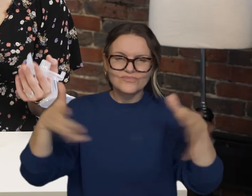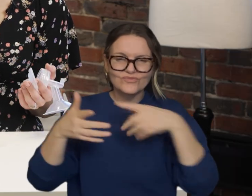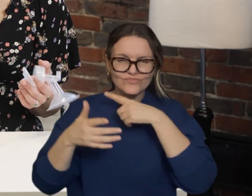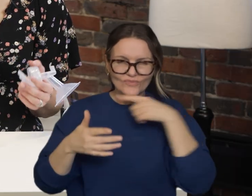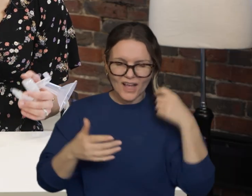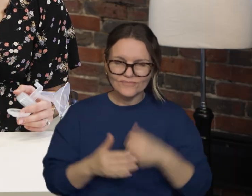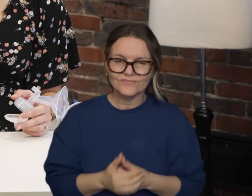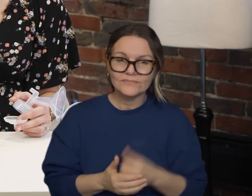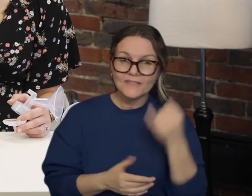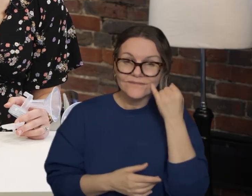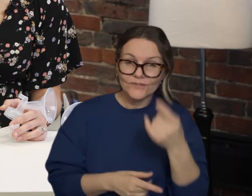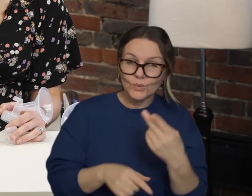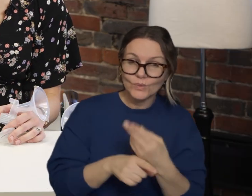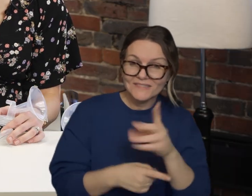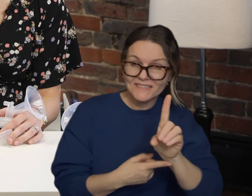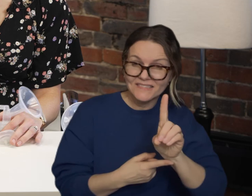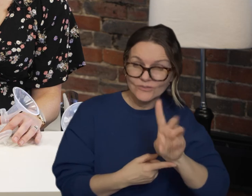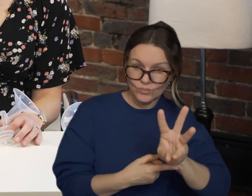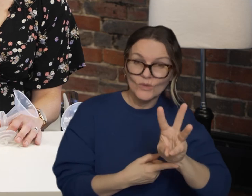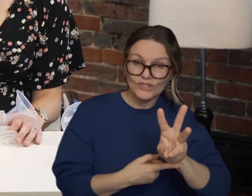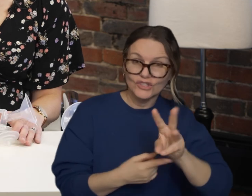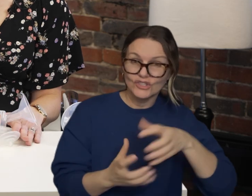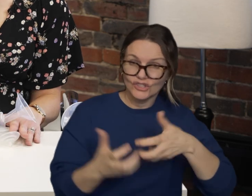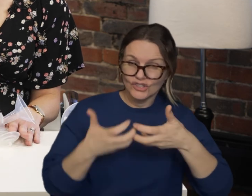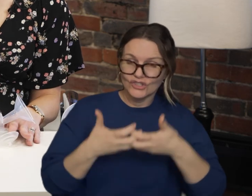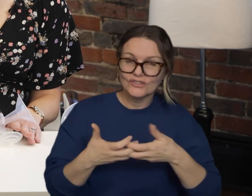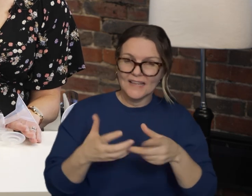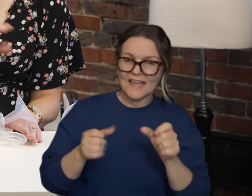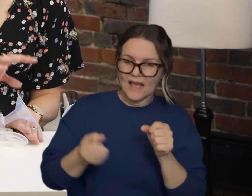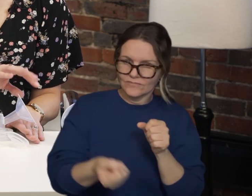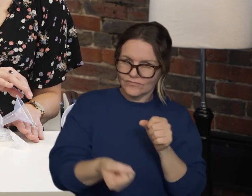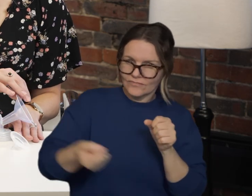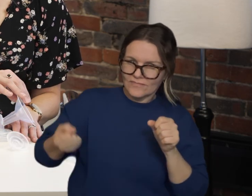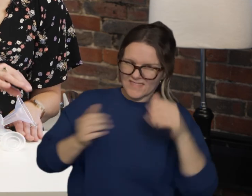any excess breast milk that might be on there and put everything on the top rack of the dishwasher